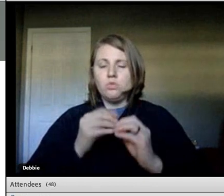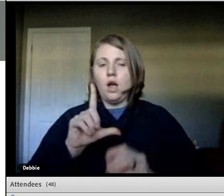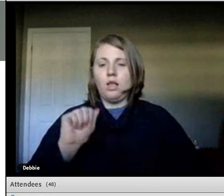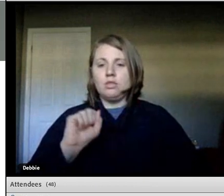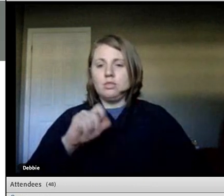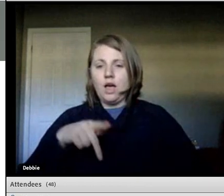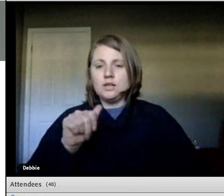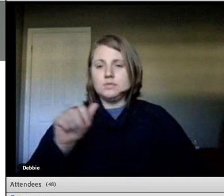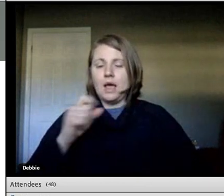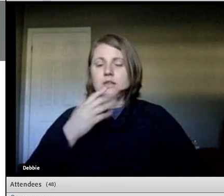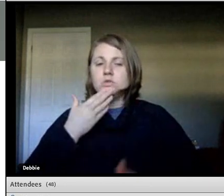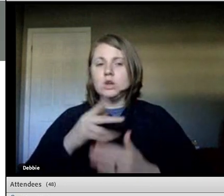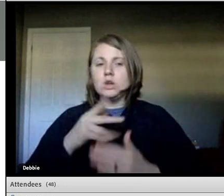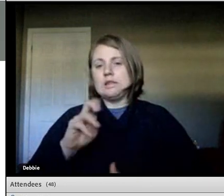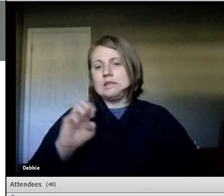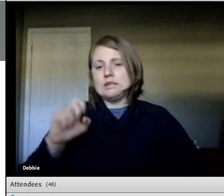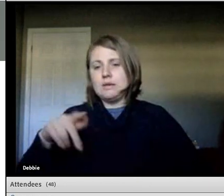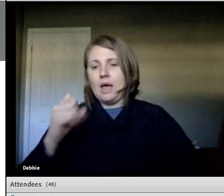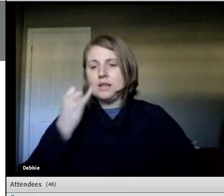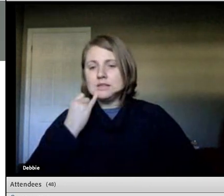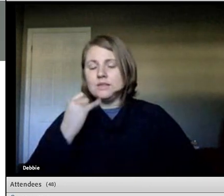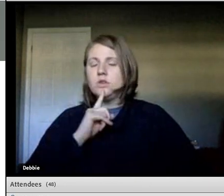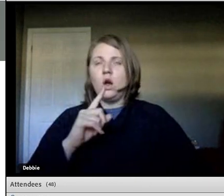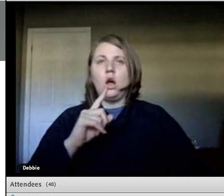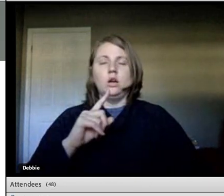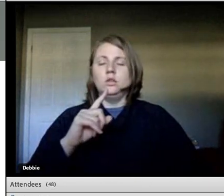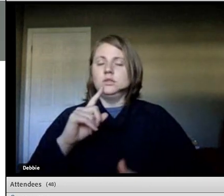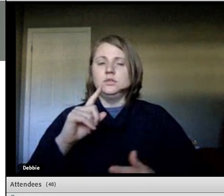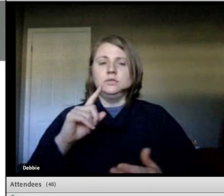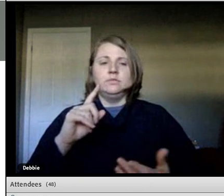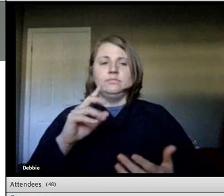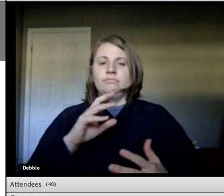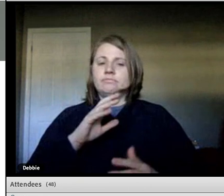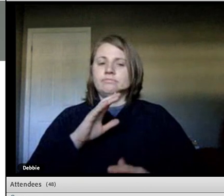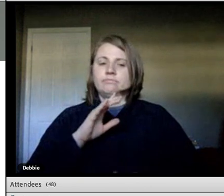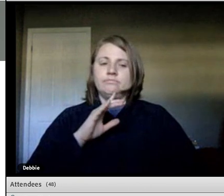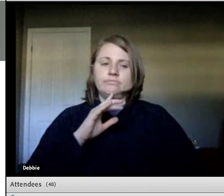or a die-hard Firefox person, you can use their password managers,